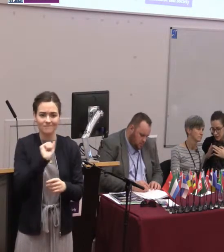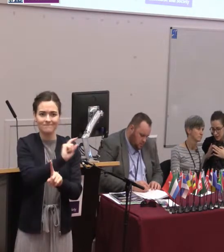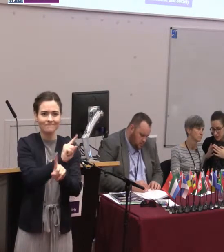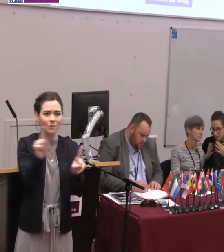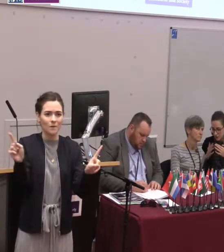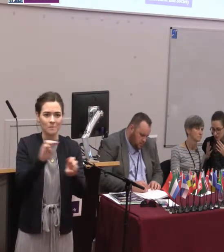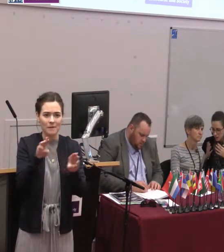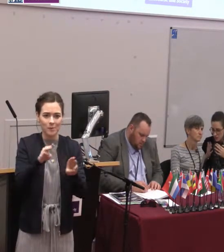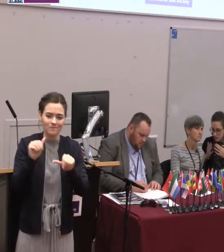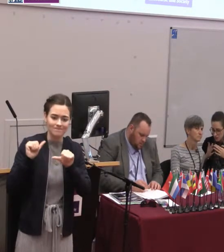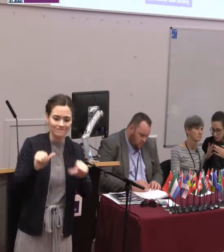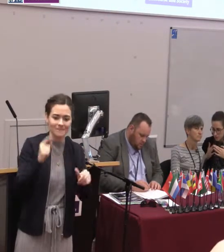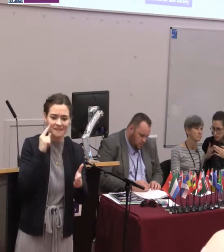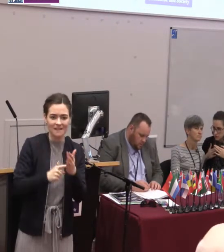having someone else decide for you.